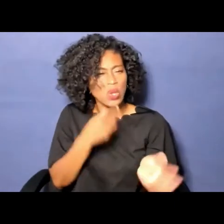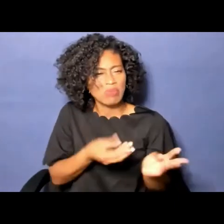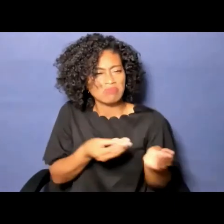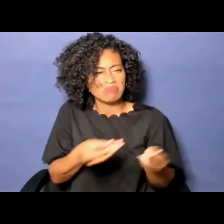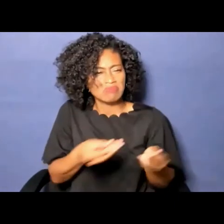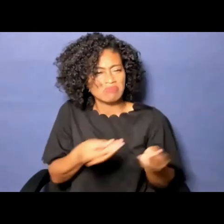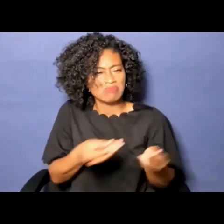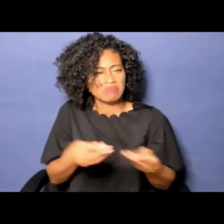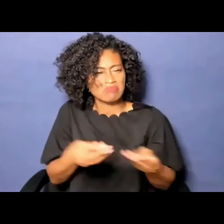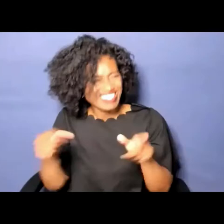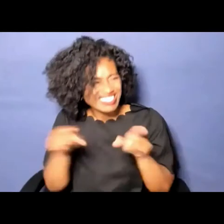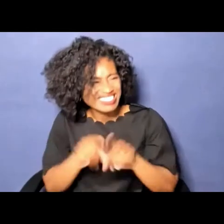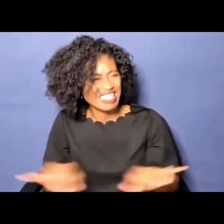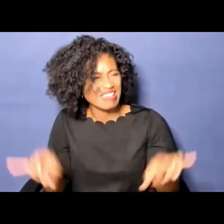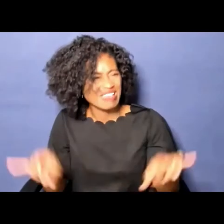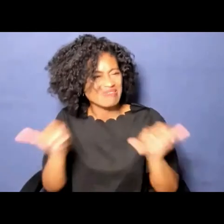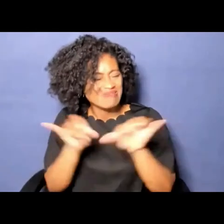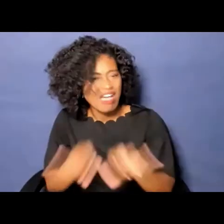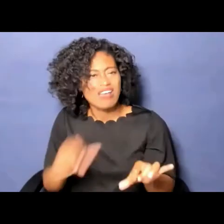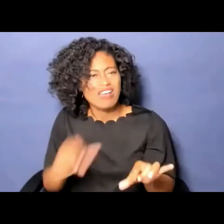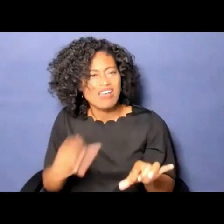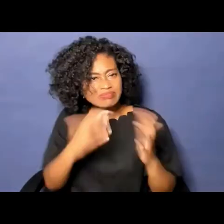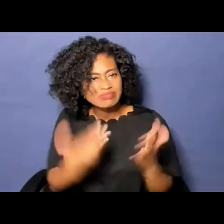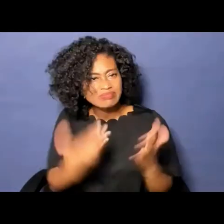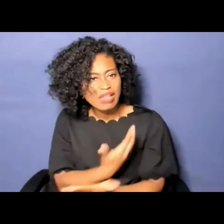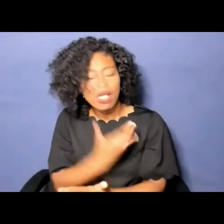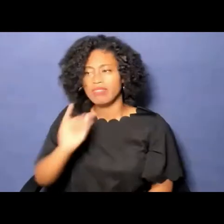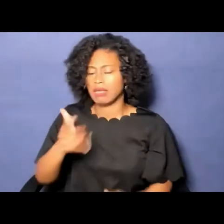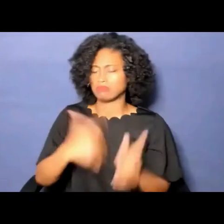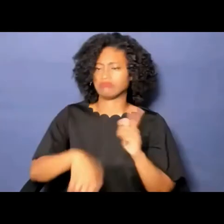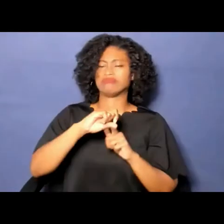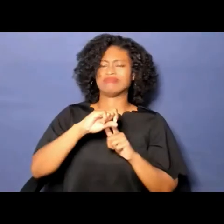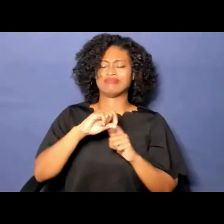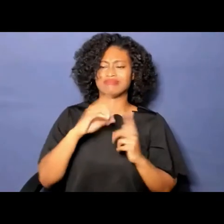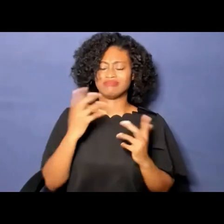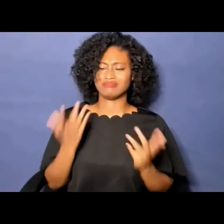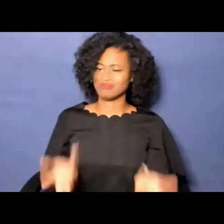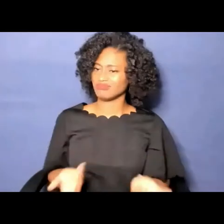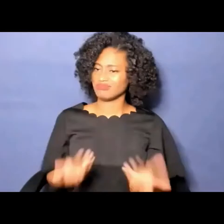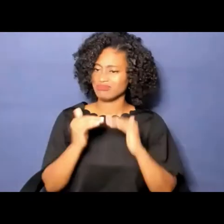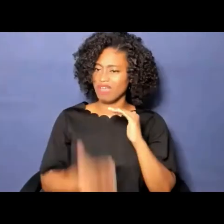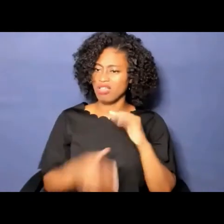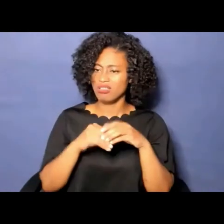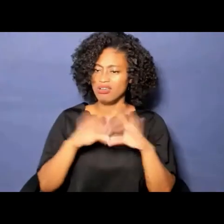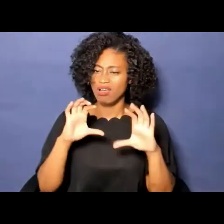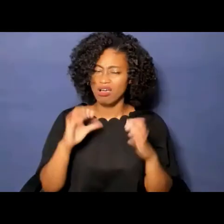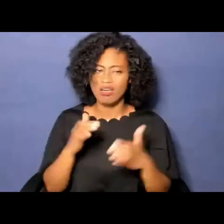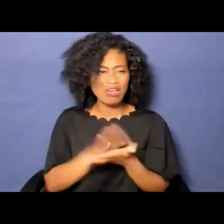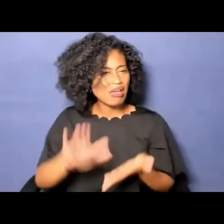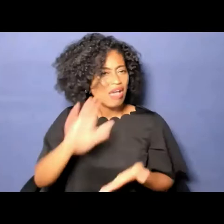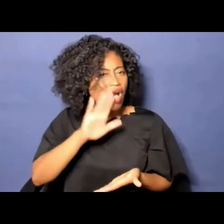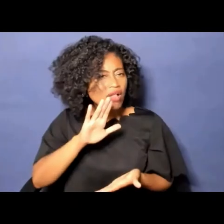Was rude awakening to the inequality that I faced in college but also fueled what would become